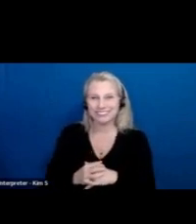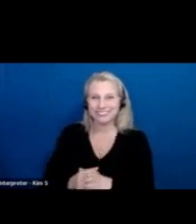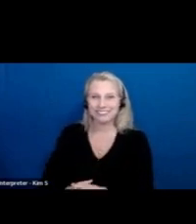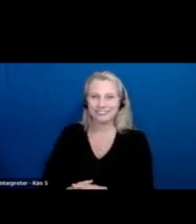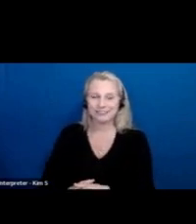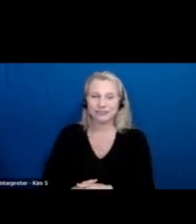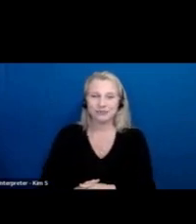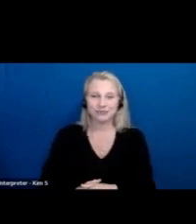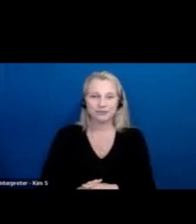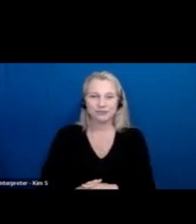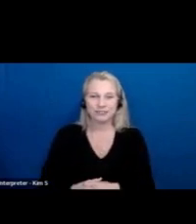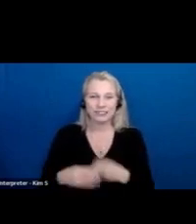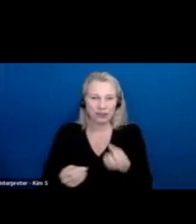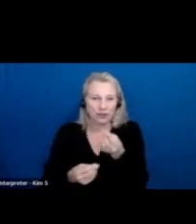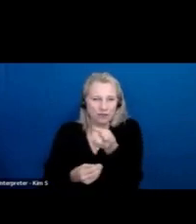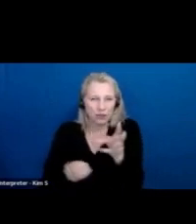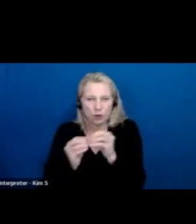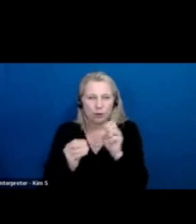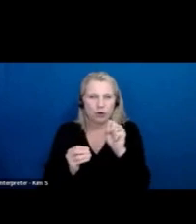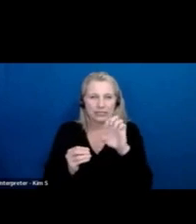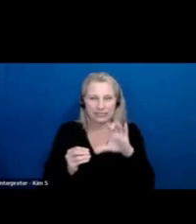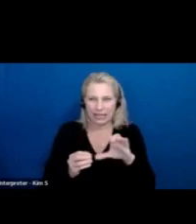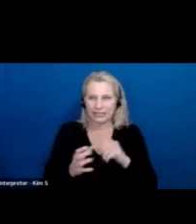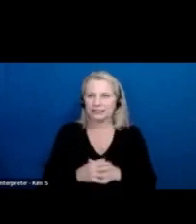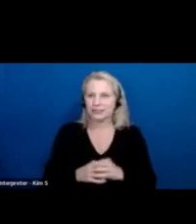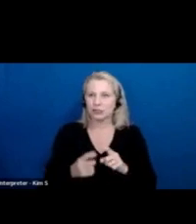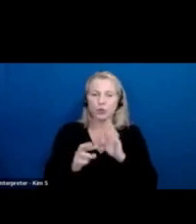few more seconds to reply.